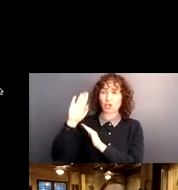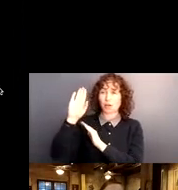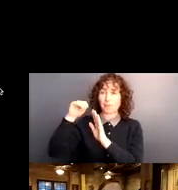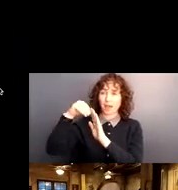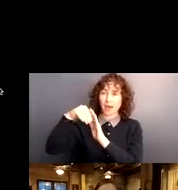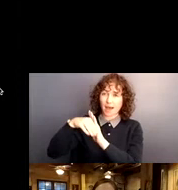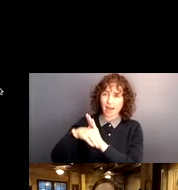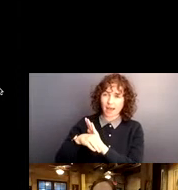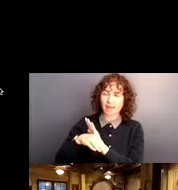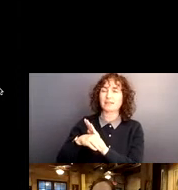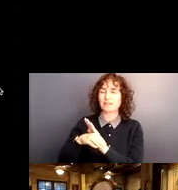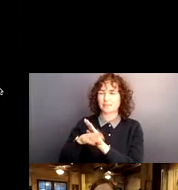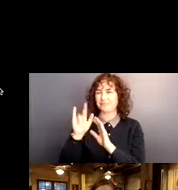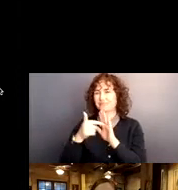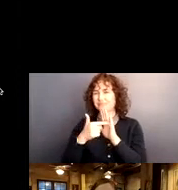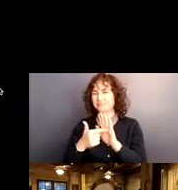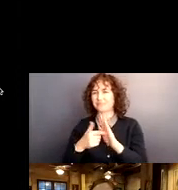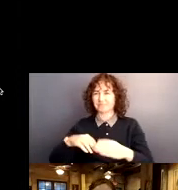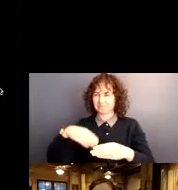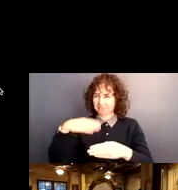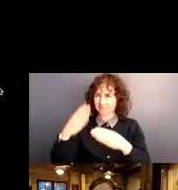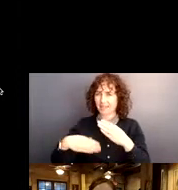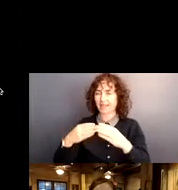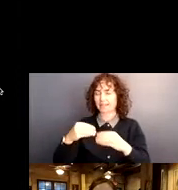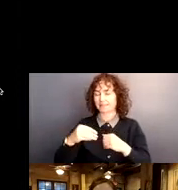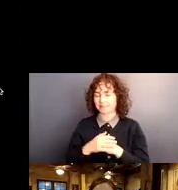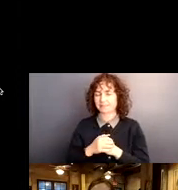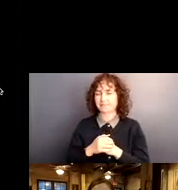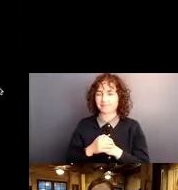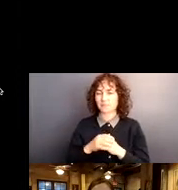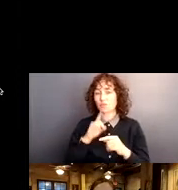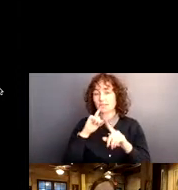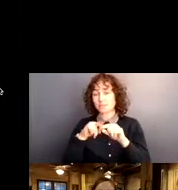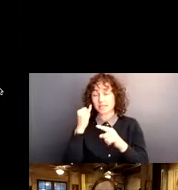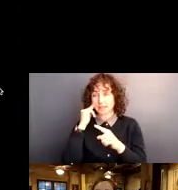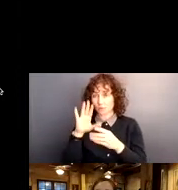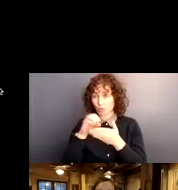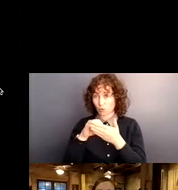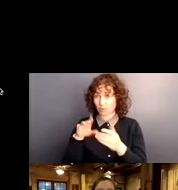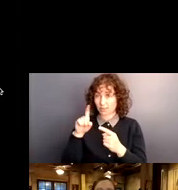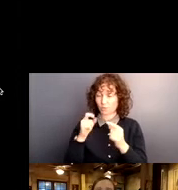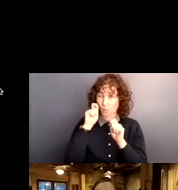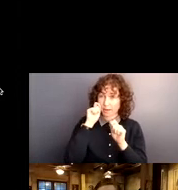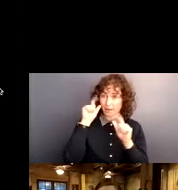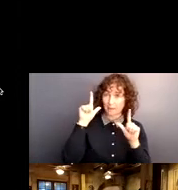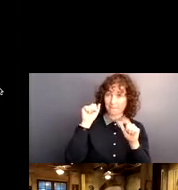conveys a sense of finality and ending. Depending if your students need to wake up or calm down